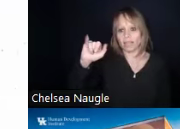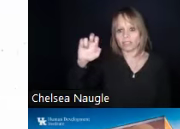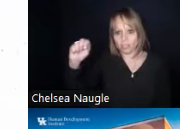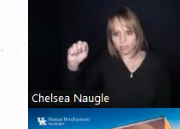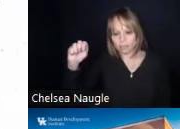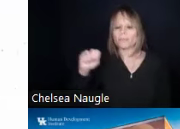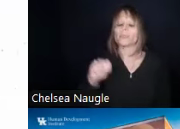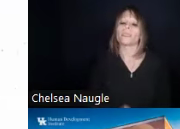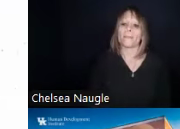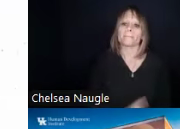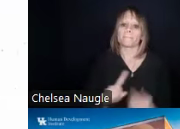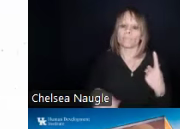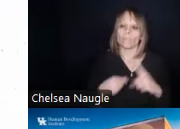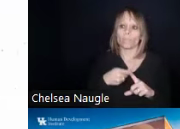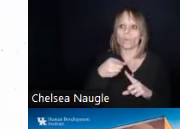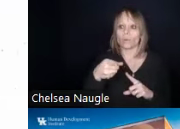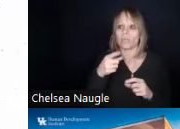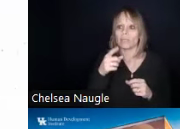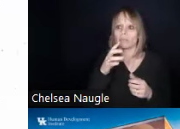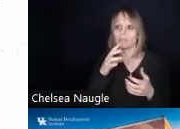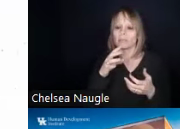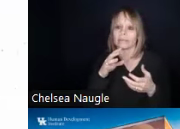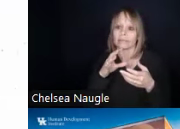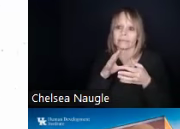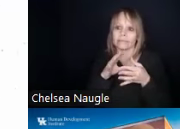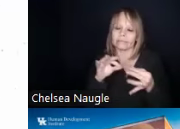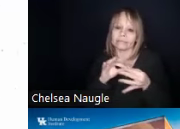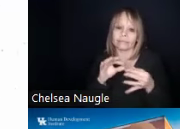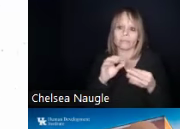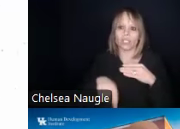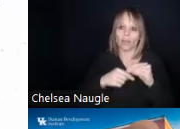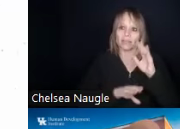building this relationship with another kid in class uh they actually became competitors and so you know they wanted